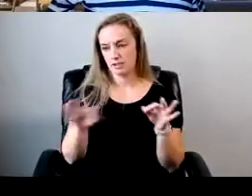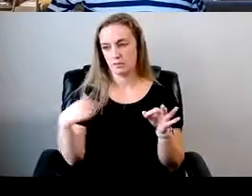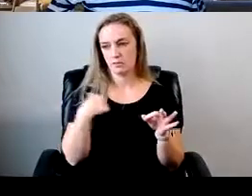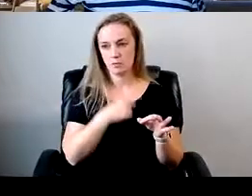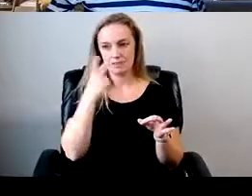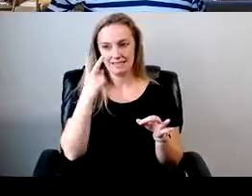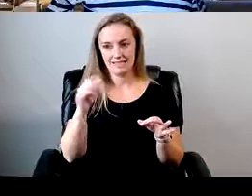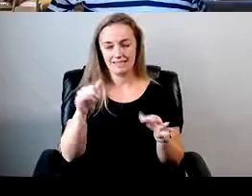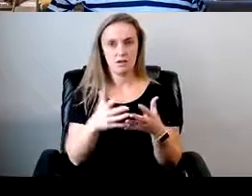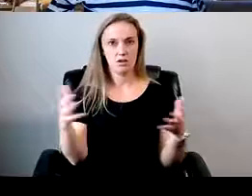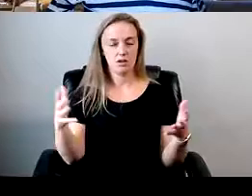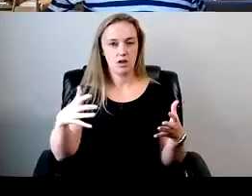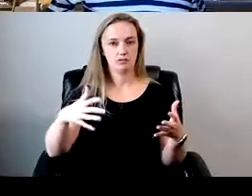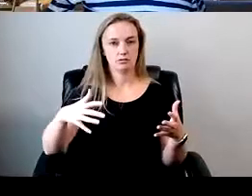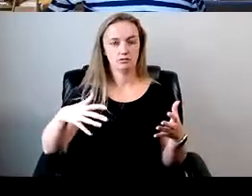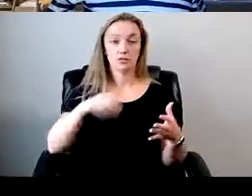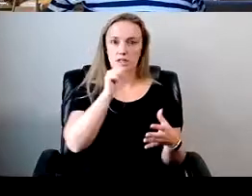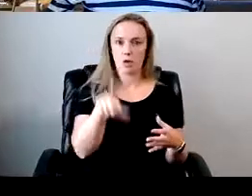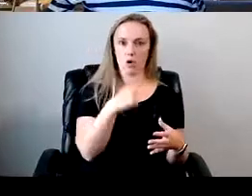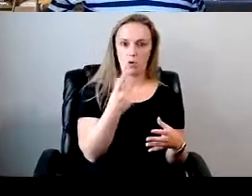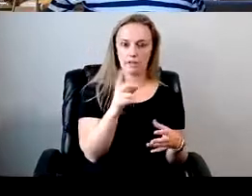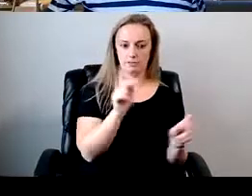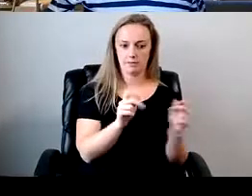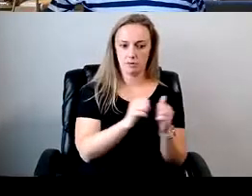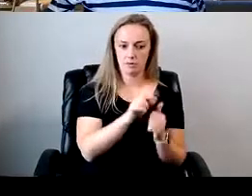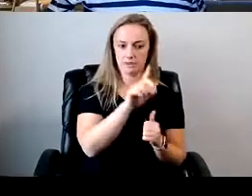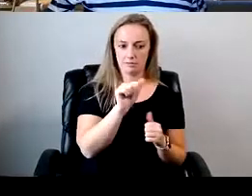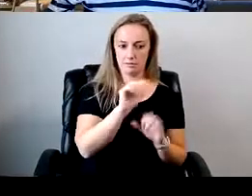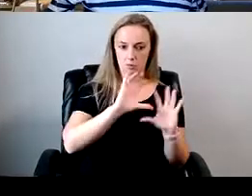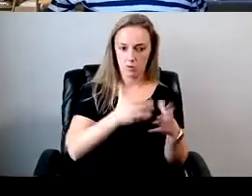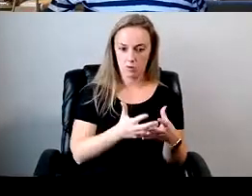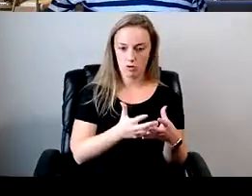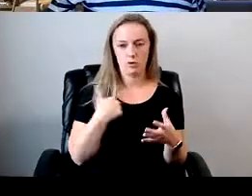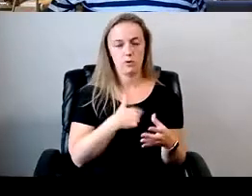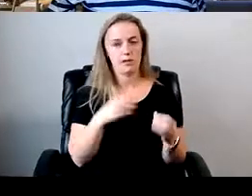of just people with disabilities and that as we're doing these presentations and stuff more and more with PowerPoint and everything,